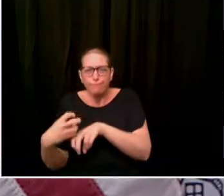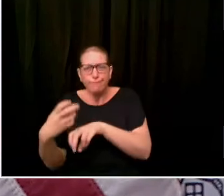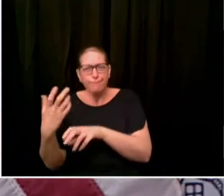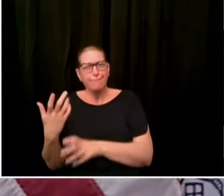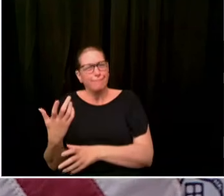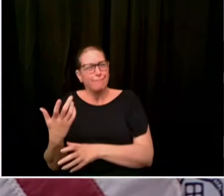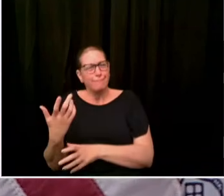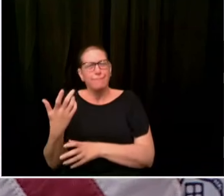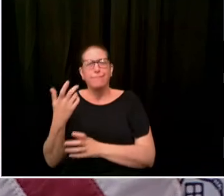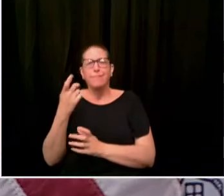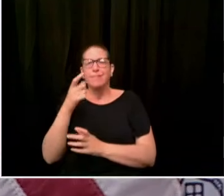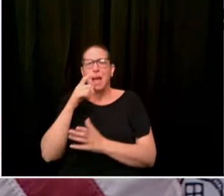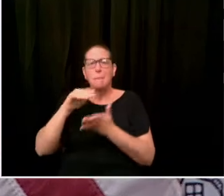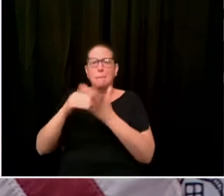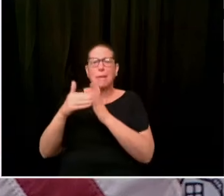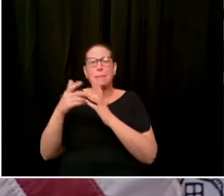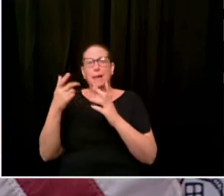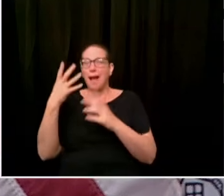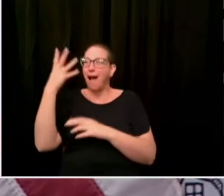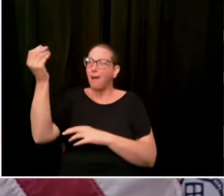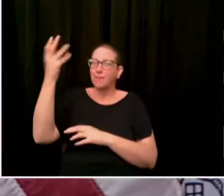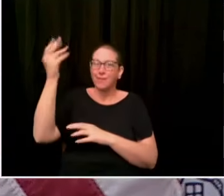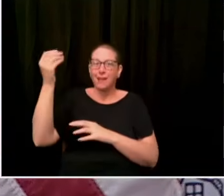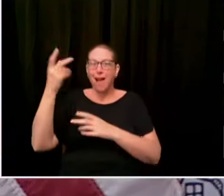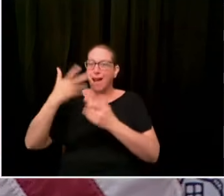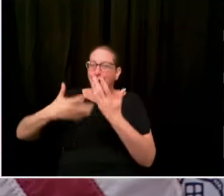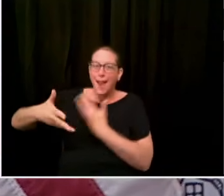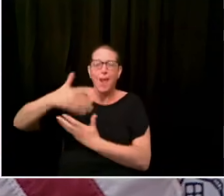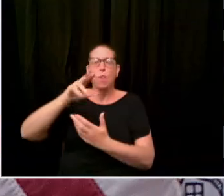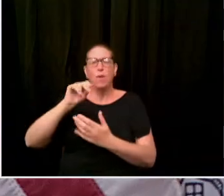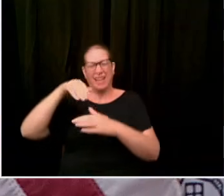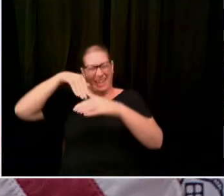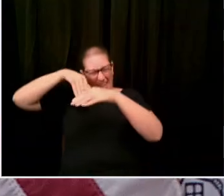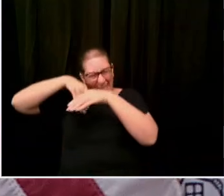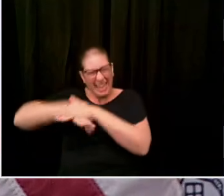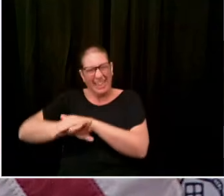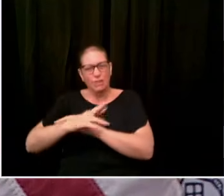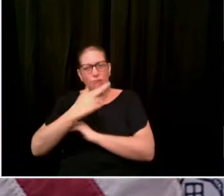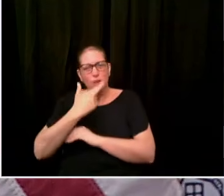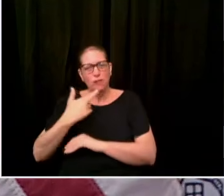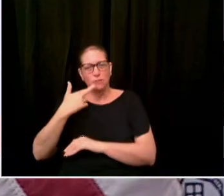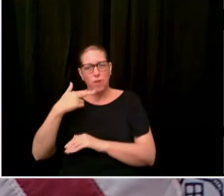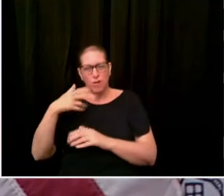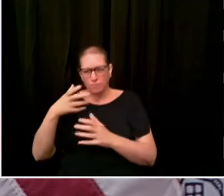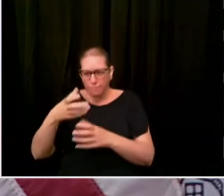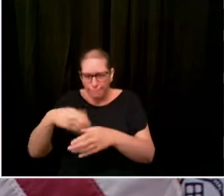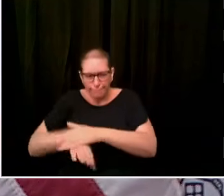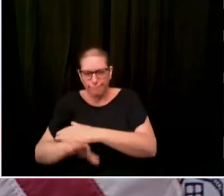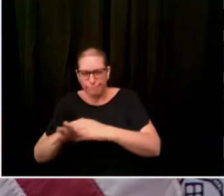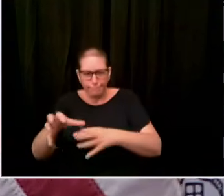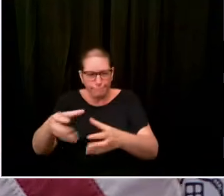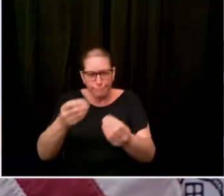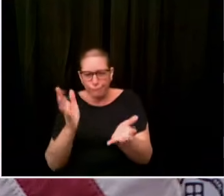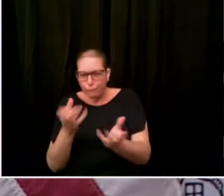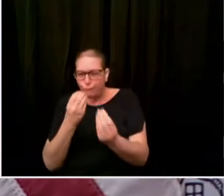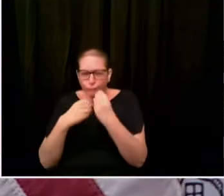LIVE. IT WAS A DIFFERENT SCENE THAN WE SAW AT DOMINO PARK OR AT THE BEACH. THE BEACH WAS PACKED BUT AT